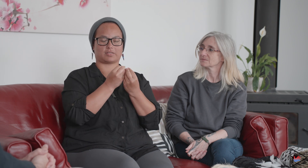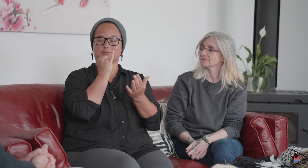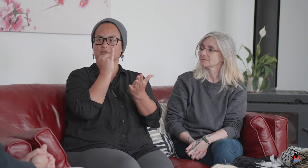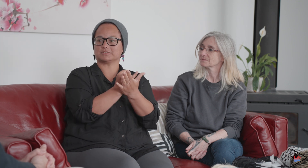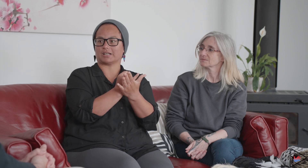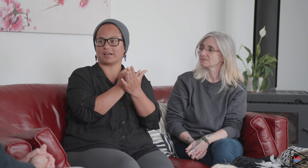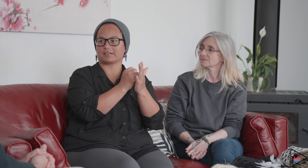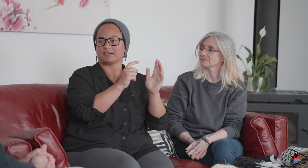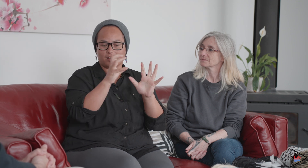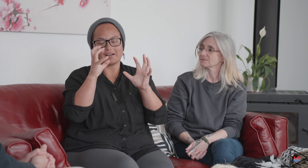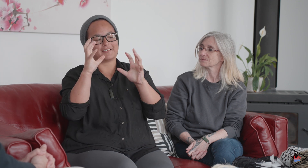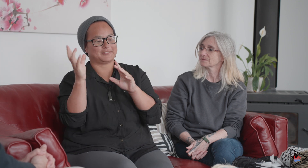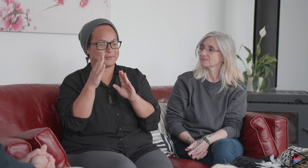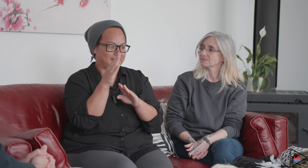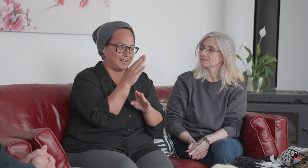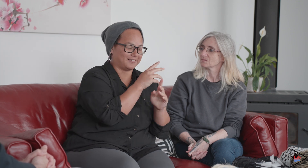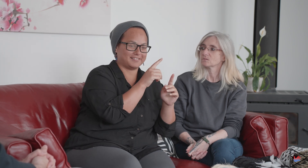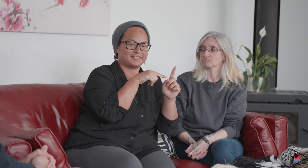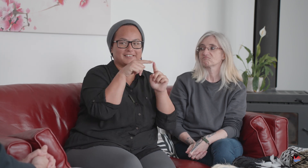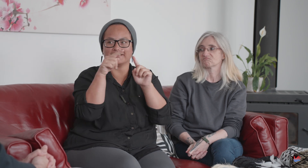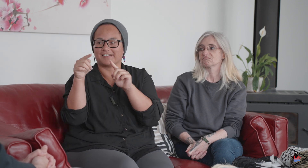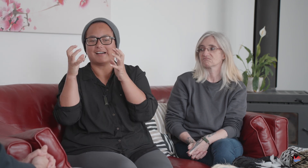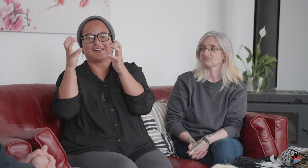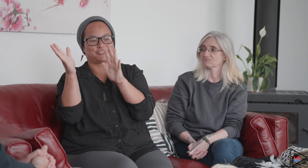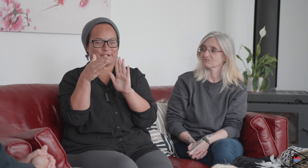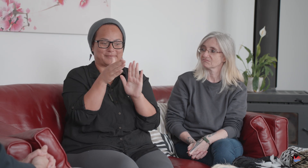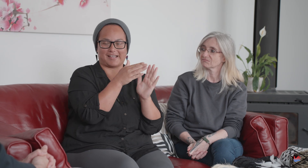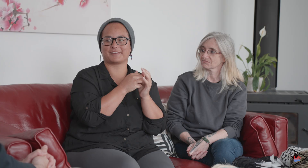It was quite frustrating. You know, you make mistakes. You go along one row and you go, "Oh,